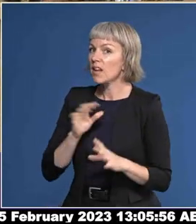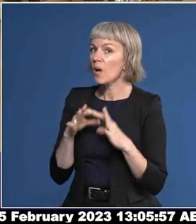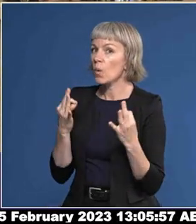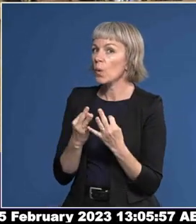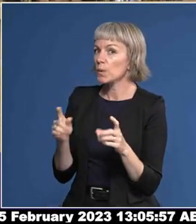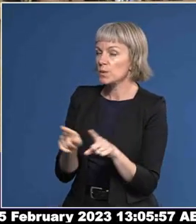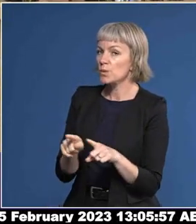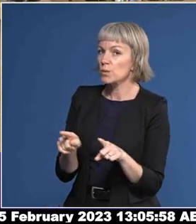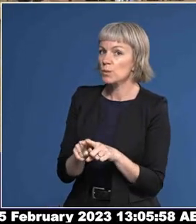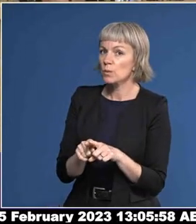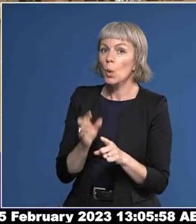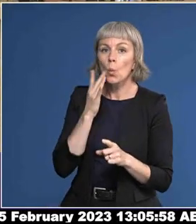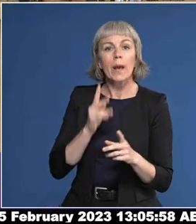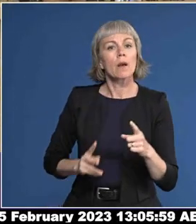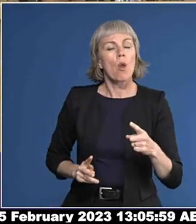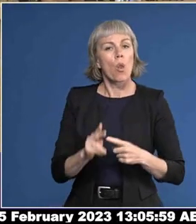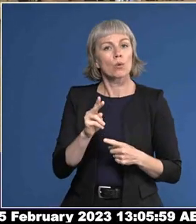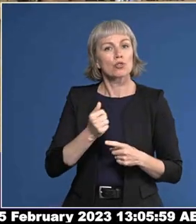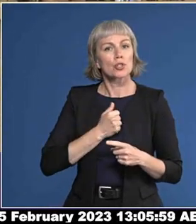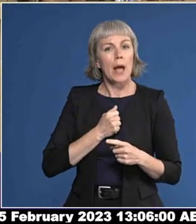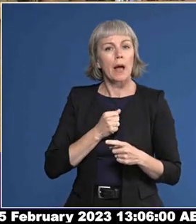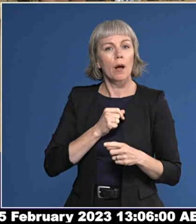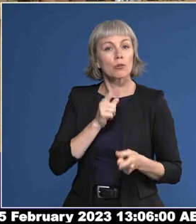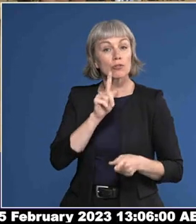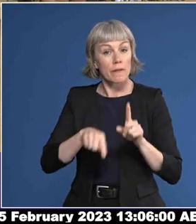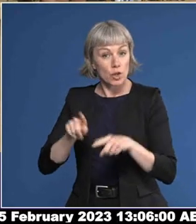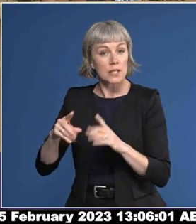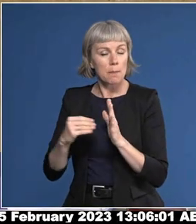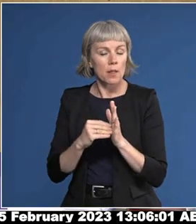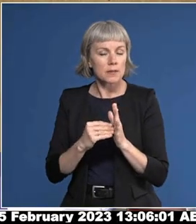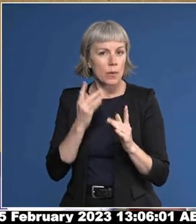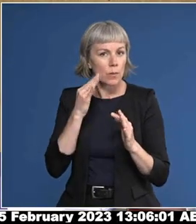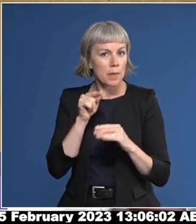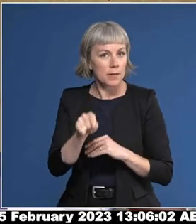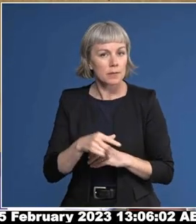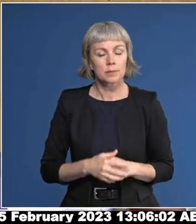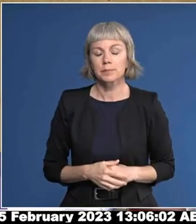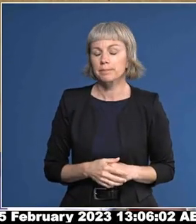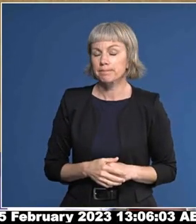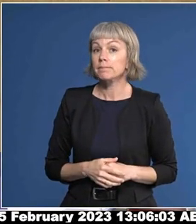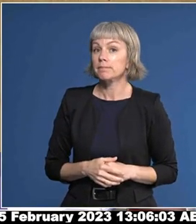diversity policy, setting targets. And finally, in the public sector, they are required to include